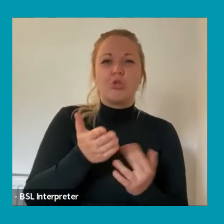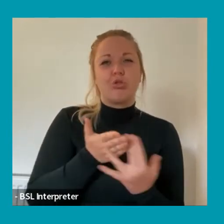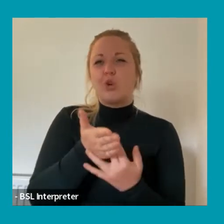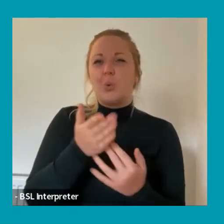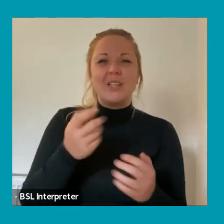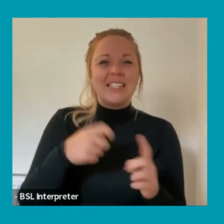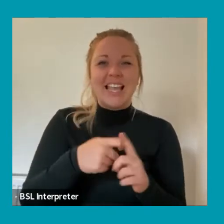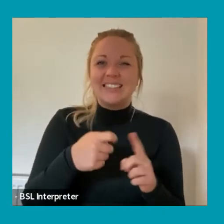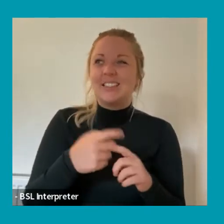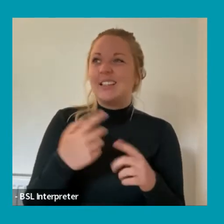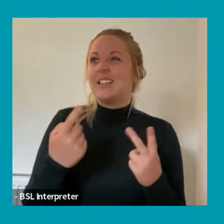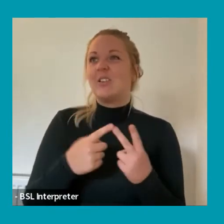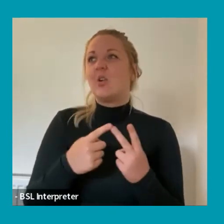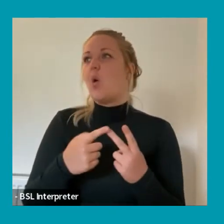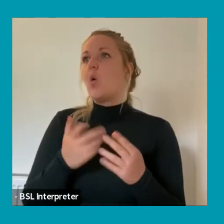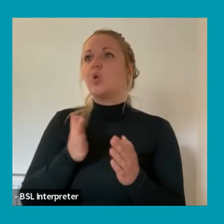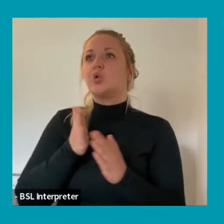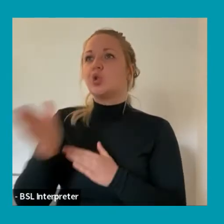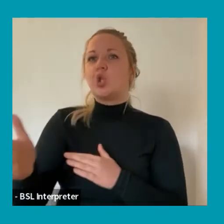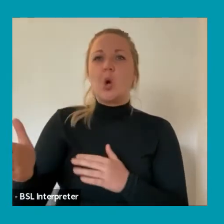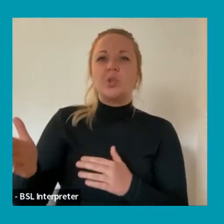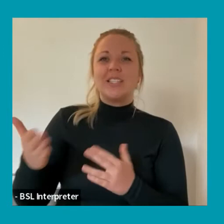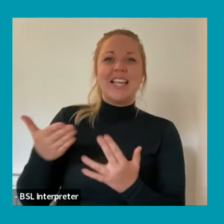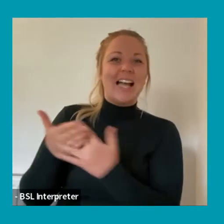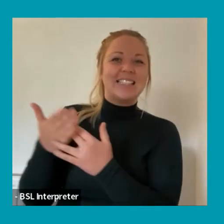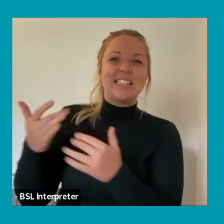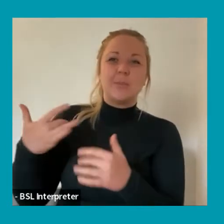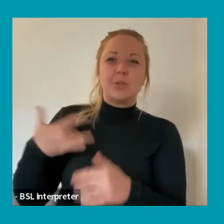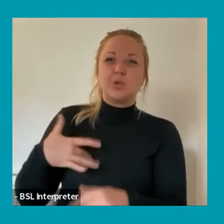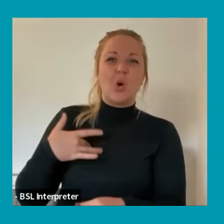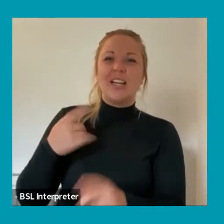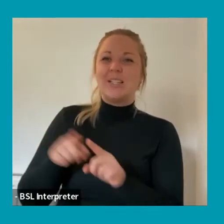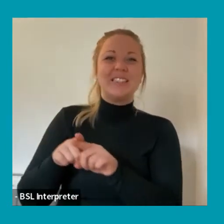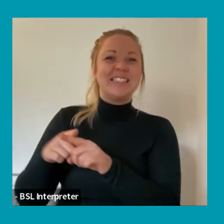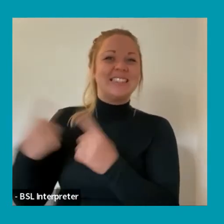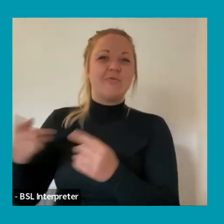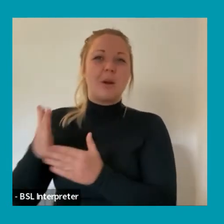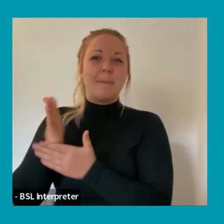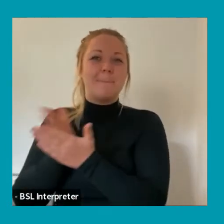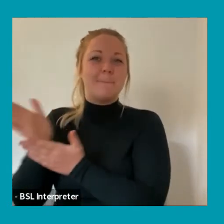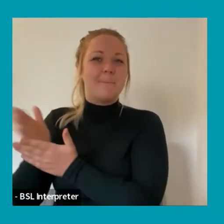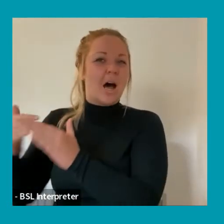the accessible toil at the time was a different wing of the building And one of the manually operated lifts